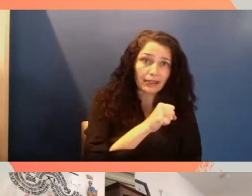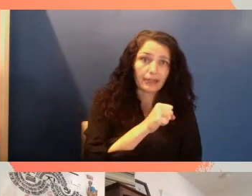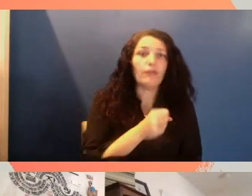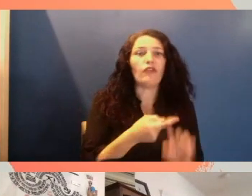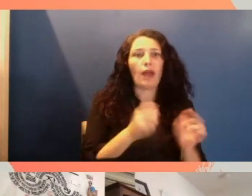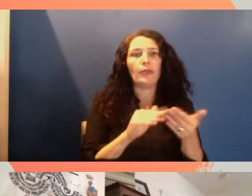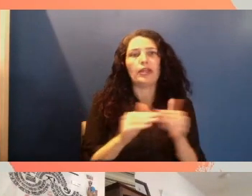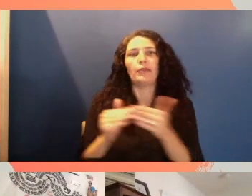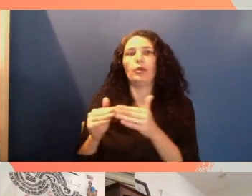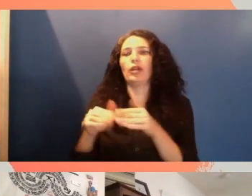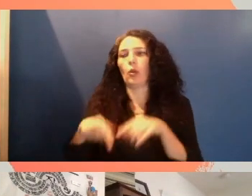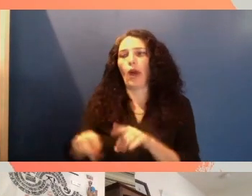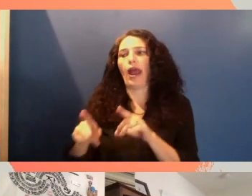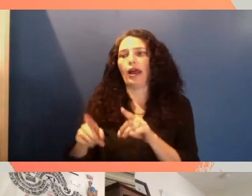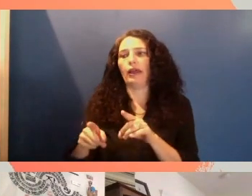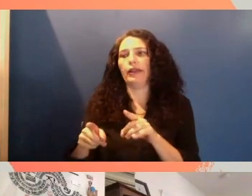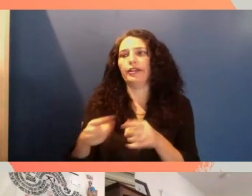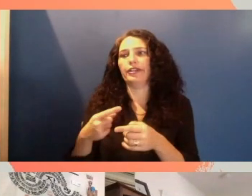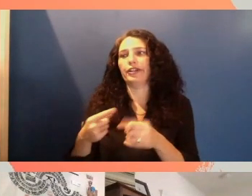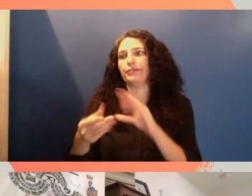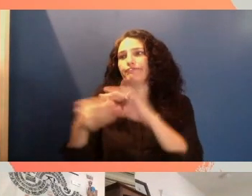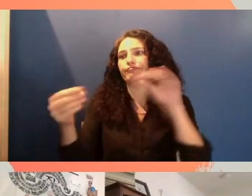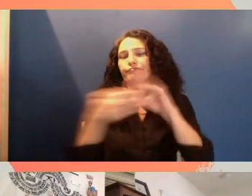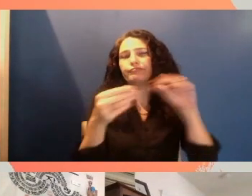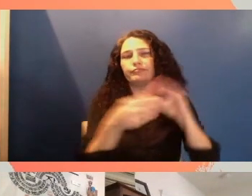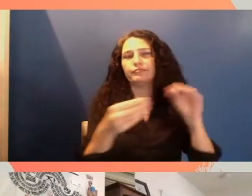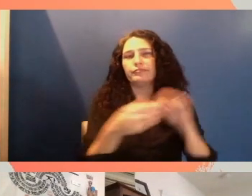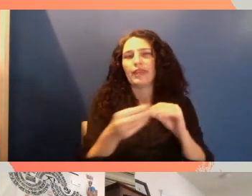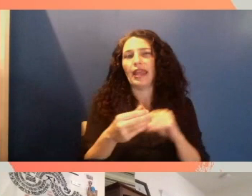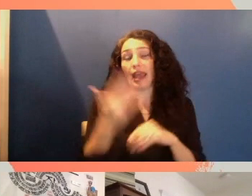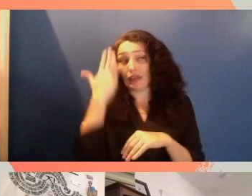So, how did you think about not just power and empowering,